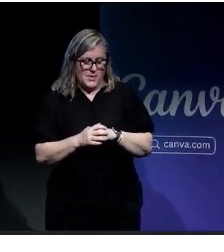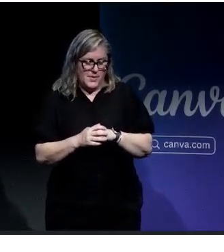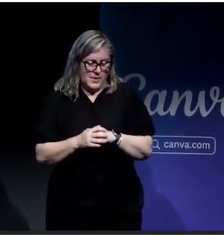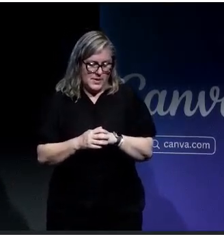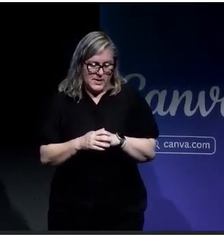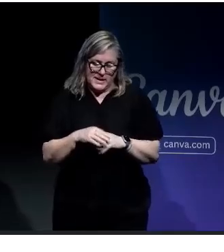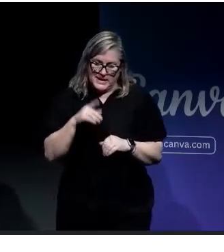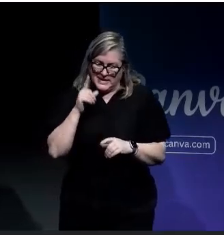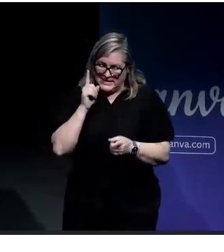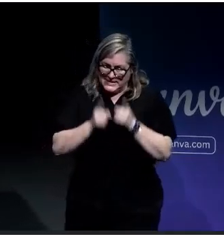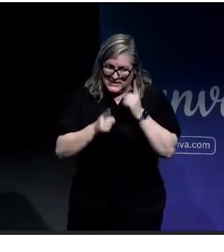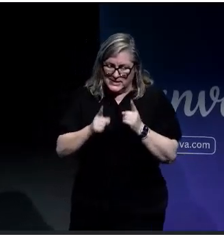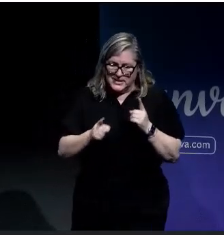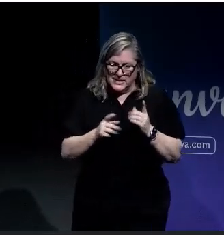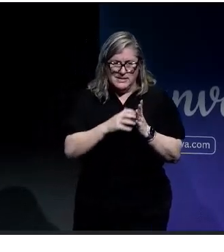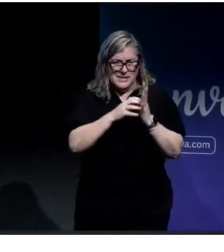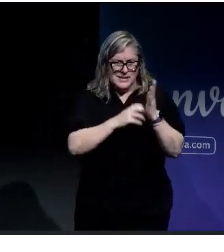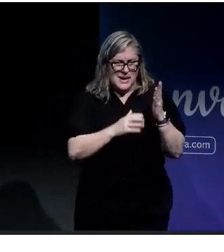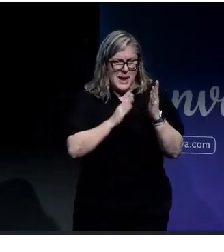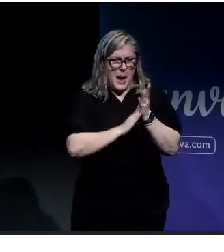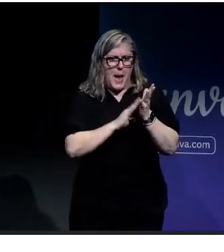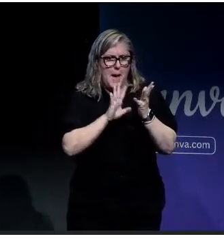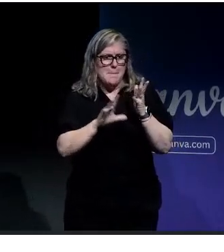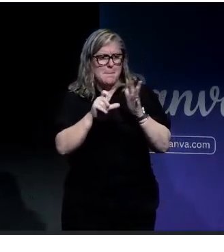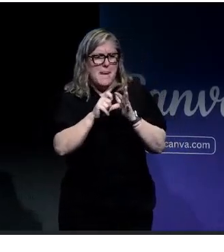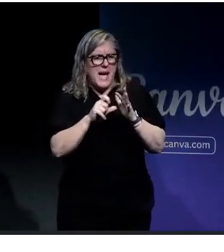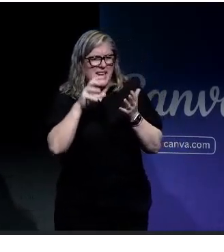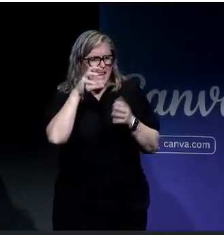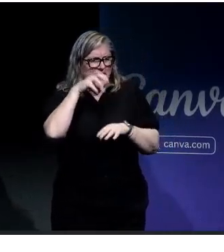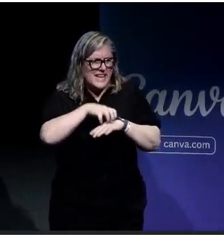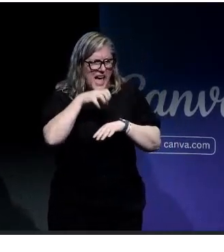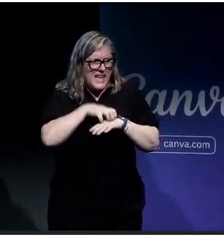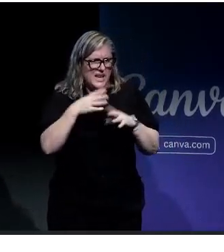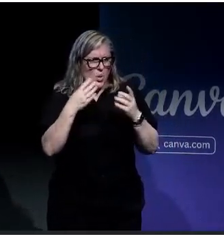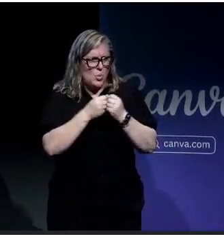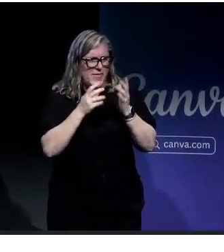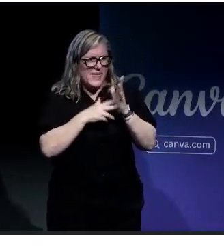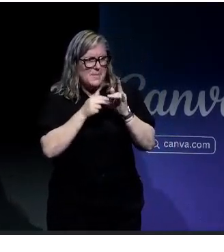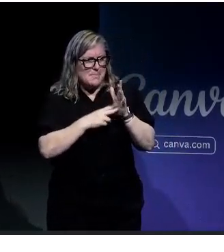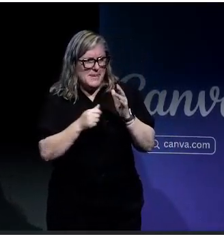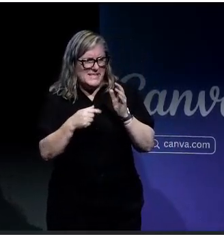the description is mud cake with mint frosting and none of these descriptions are hints at what's for afternoon tea.